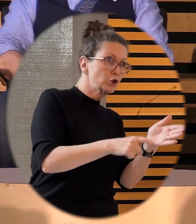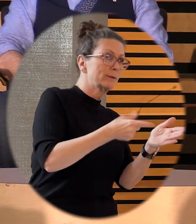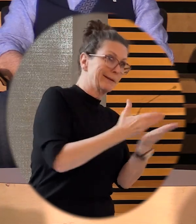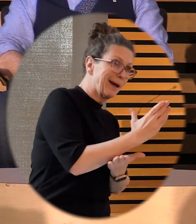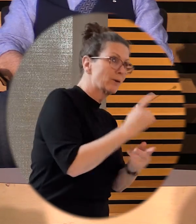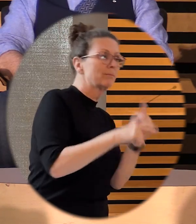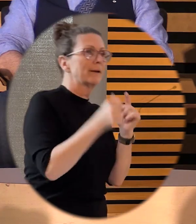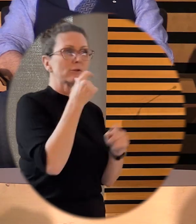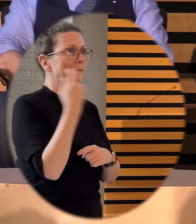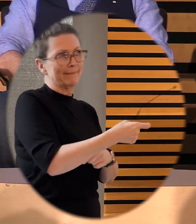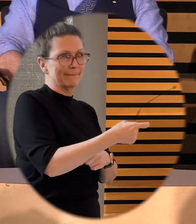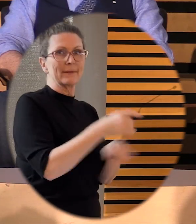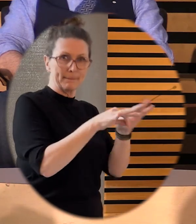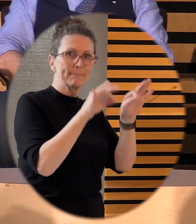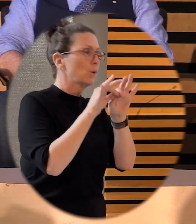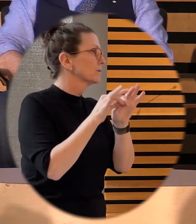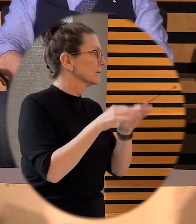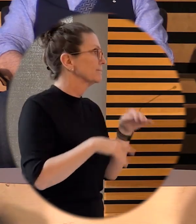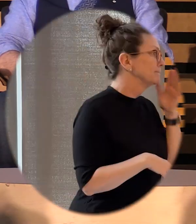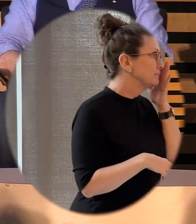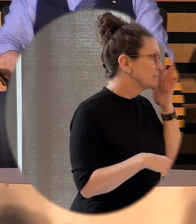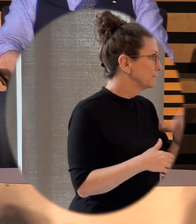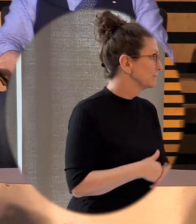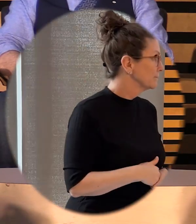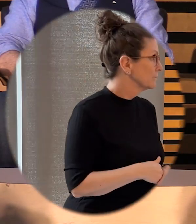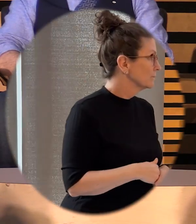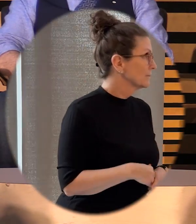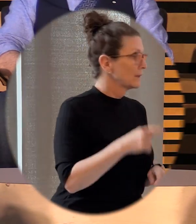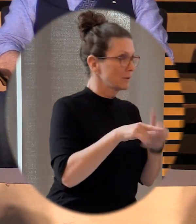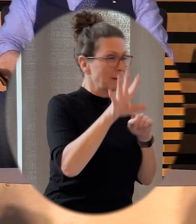disability applications within the majority of First Nations. There's about 205 First Nations